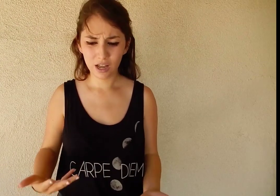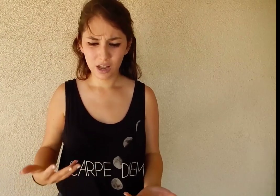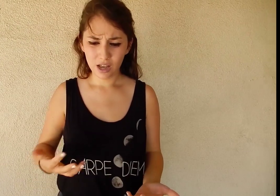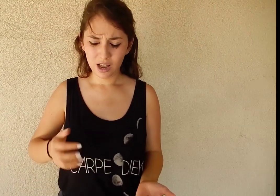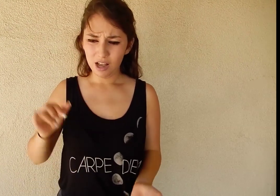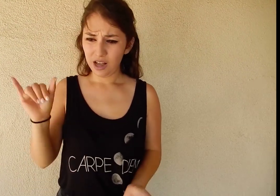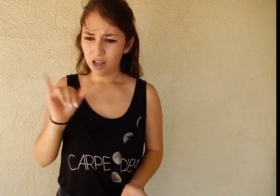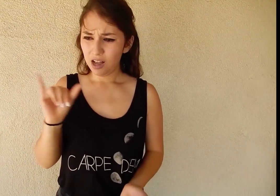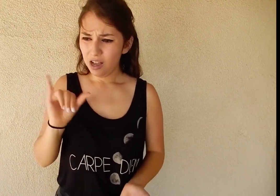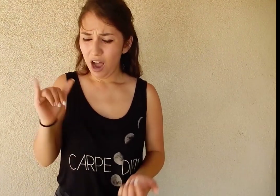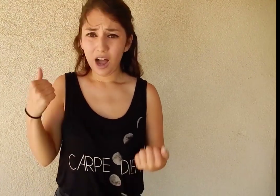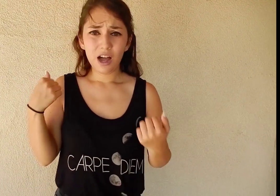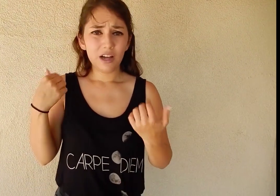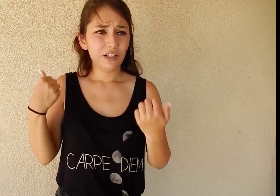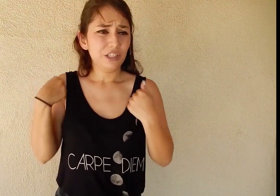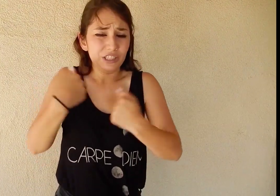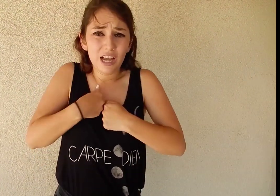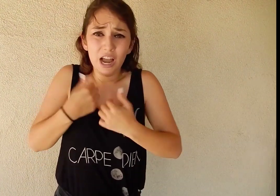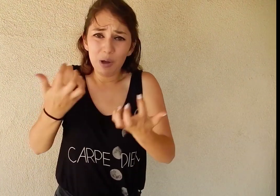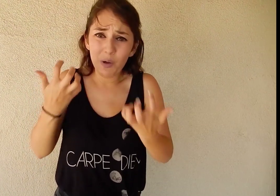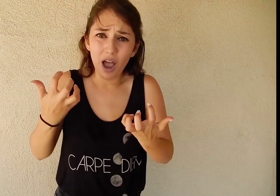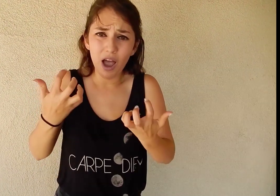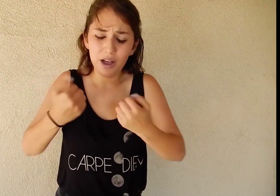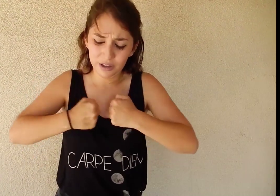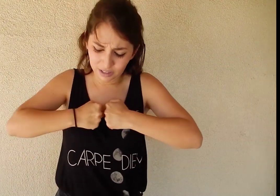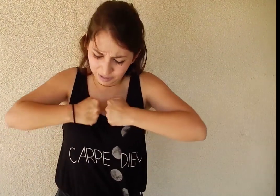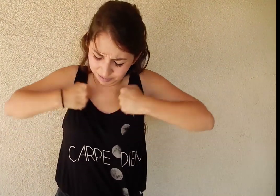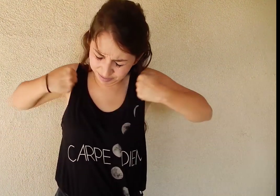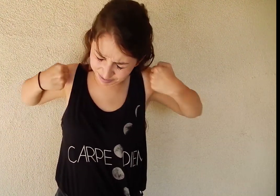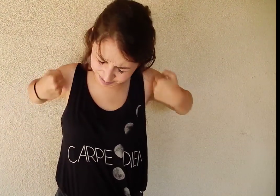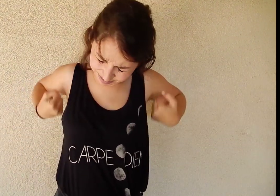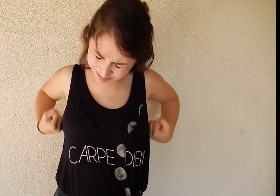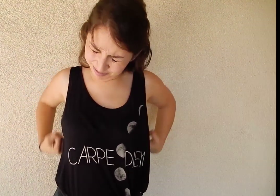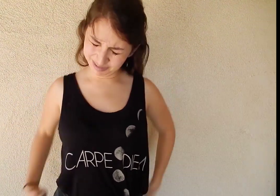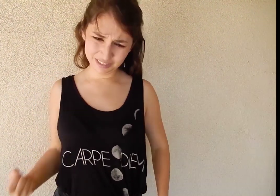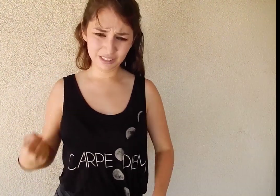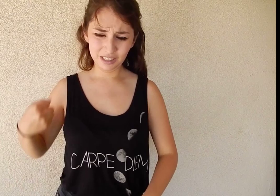I wanted to take off my body like a jacket